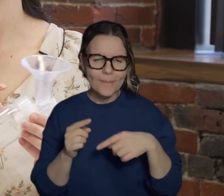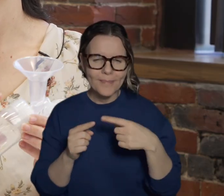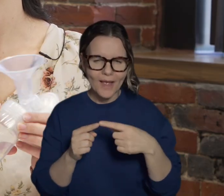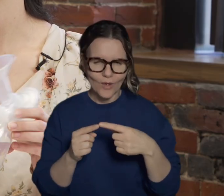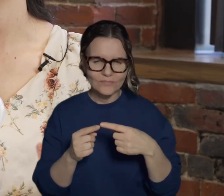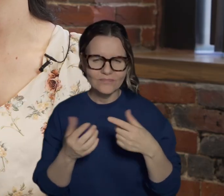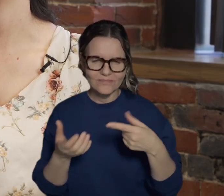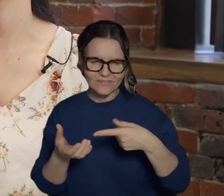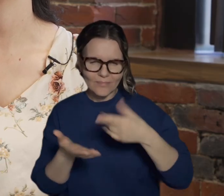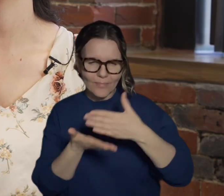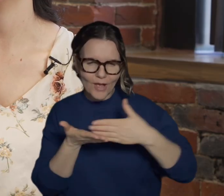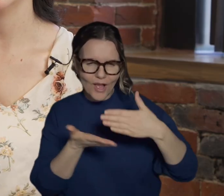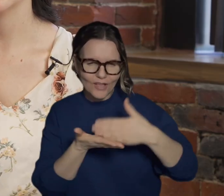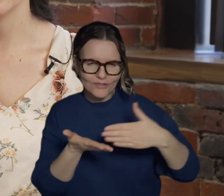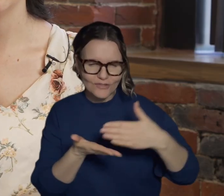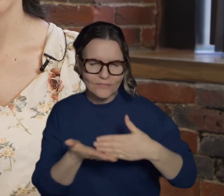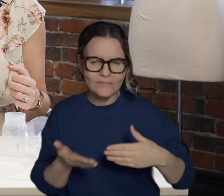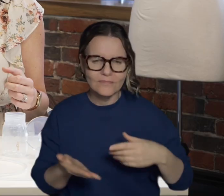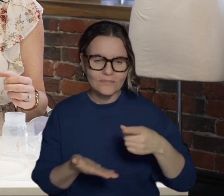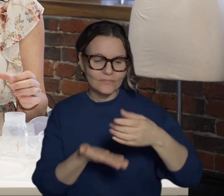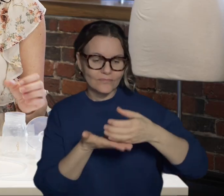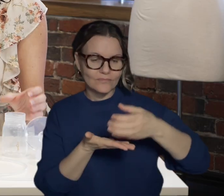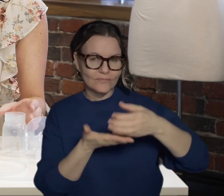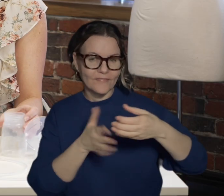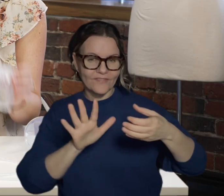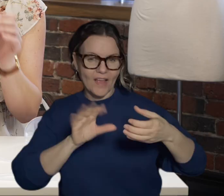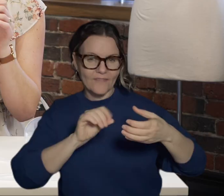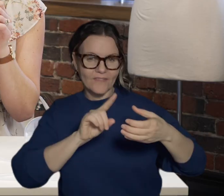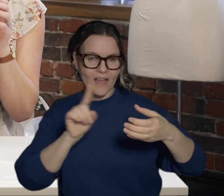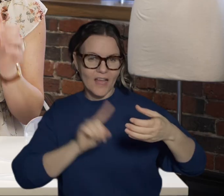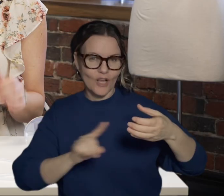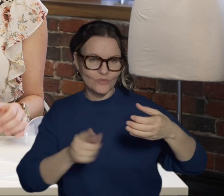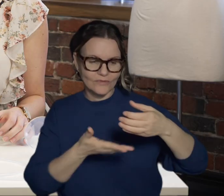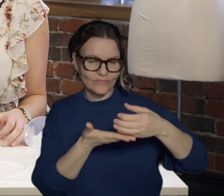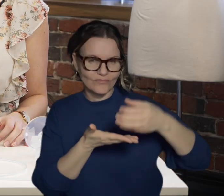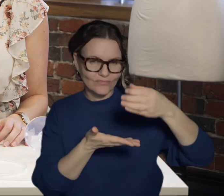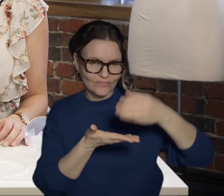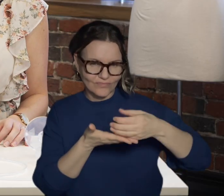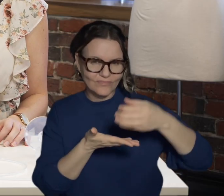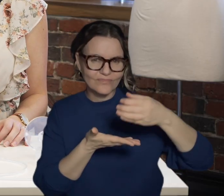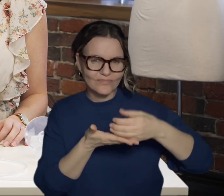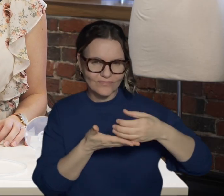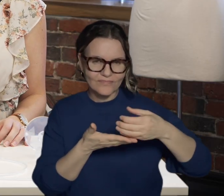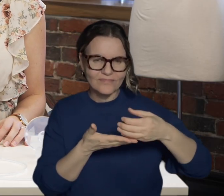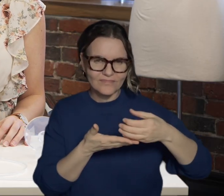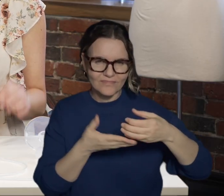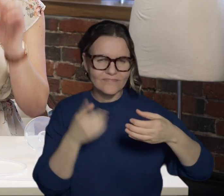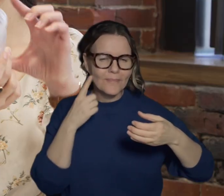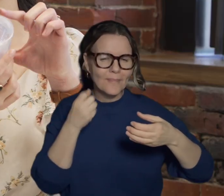those parts and when to possibly replace them you have a 5 oz storage capacity bottle and it